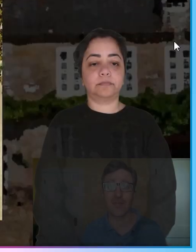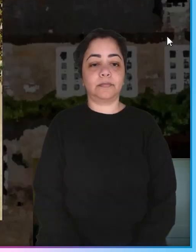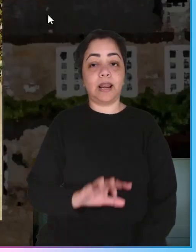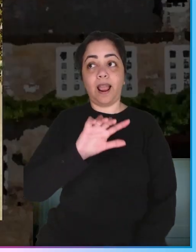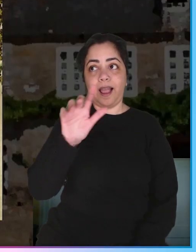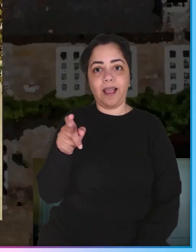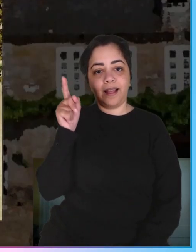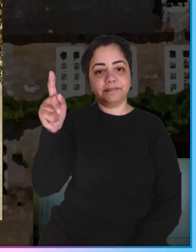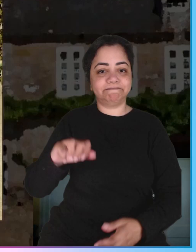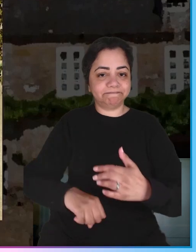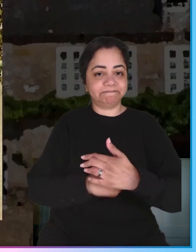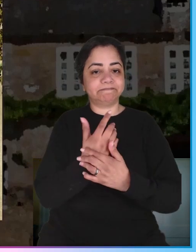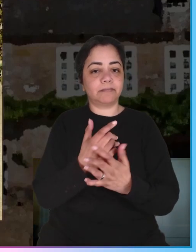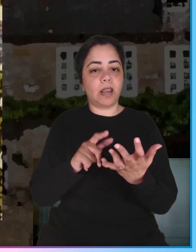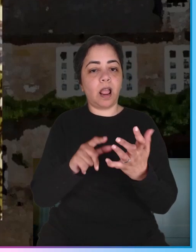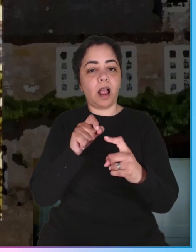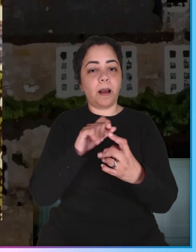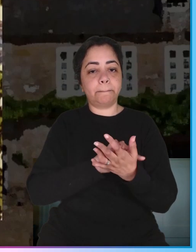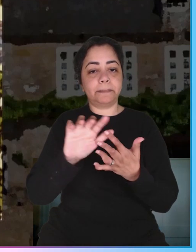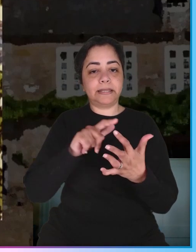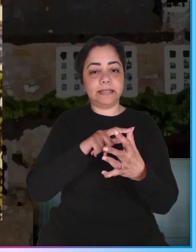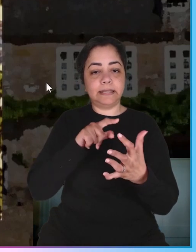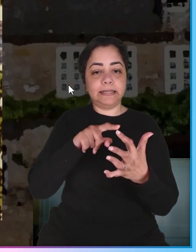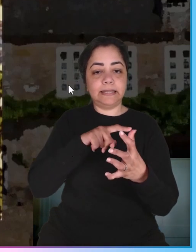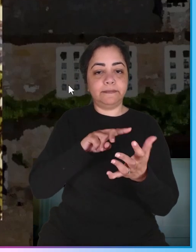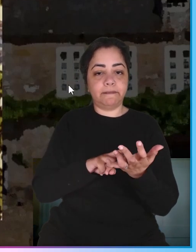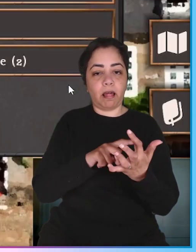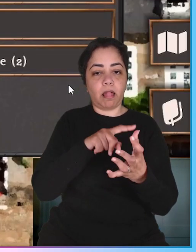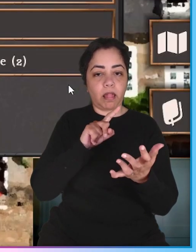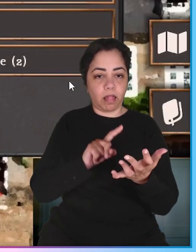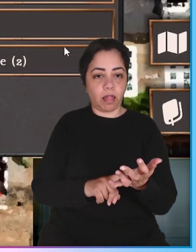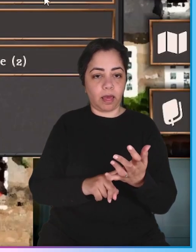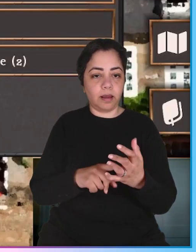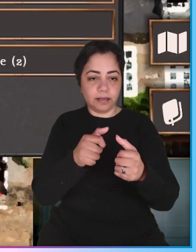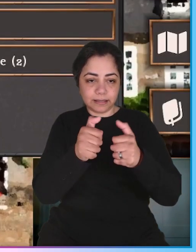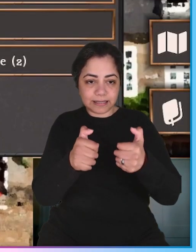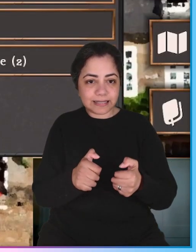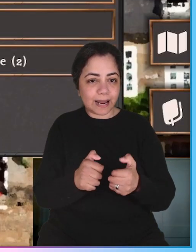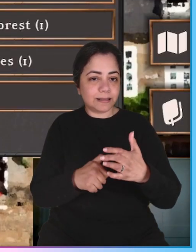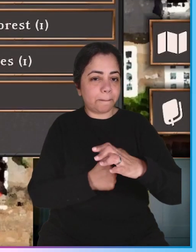[Alex Leone] Hi, I'm the developer of Upheaval a text-based, open world fantasy adventure game.